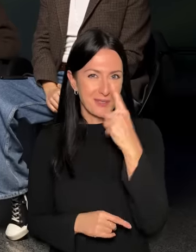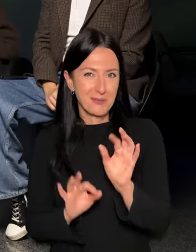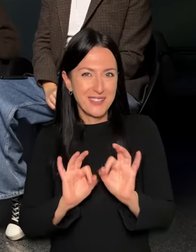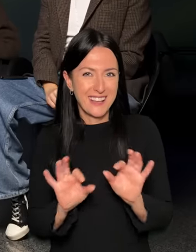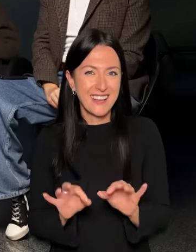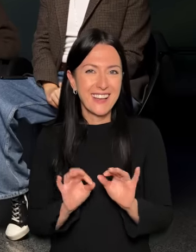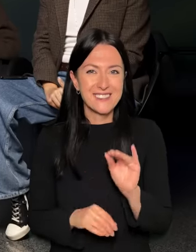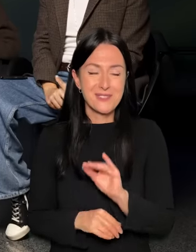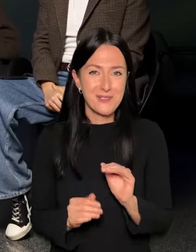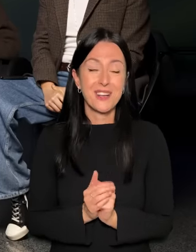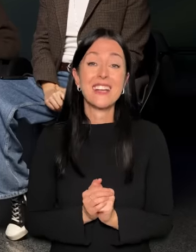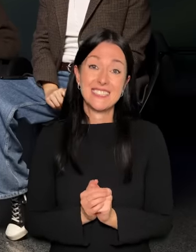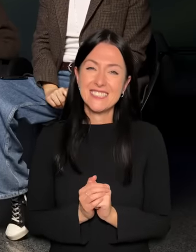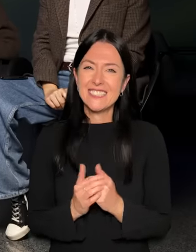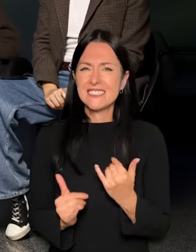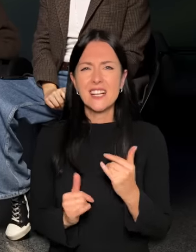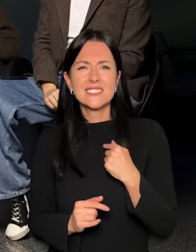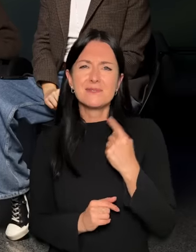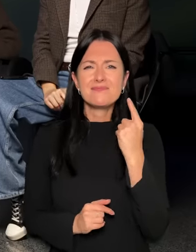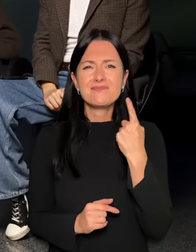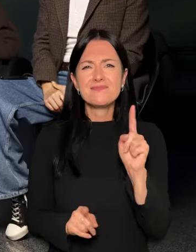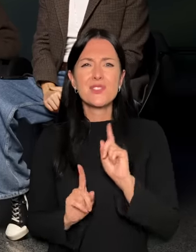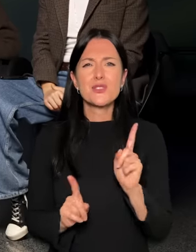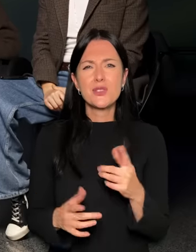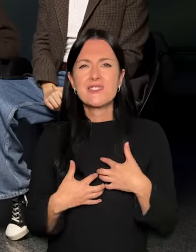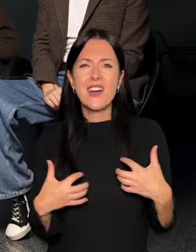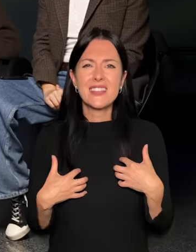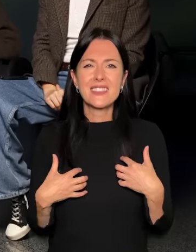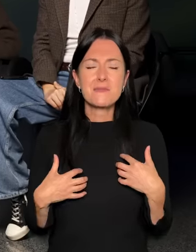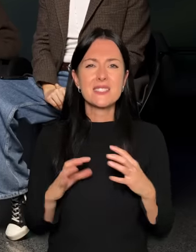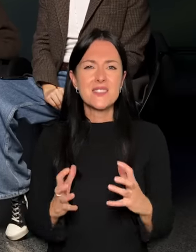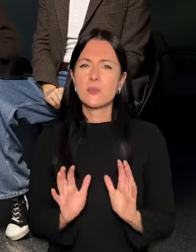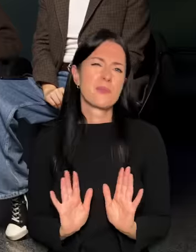Now Vlad will come up with a story for you. Yes, I'm thinking of something related to the animal world.